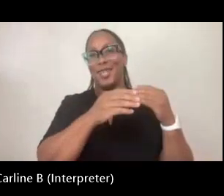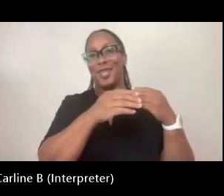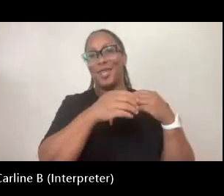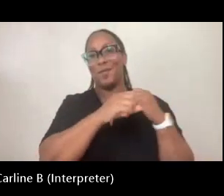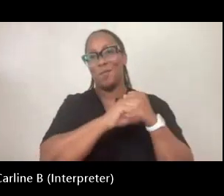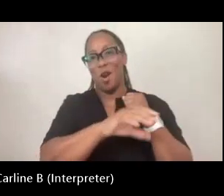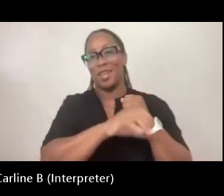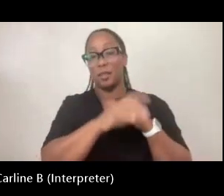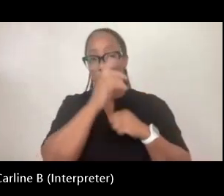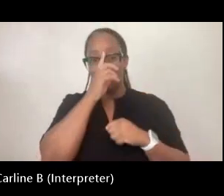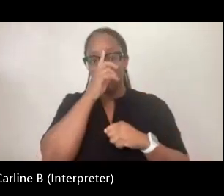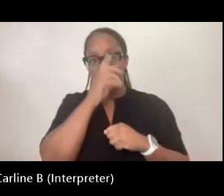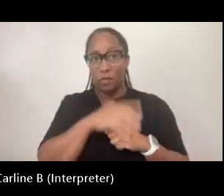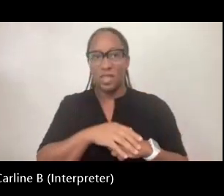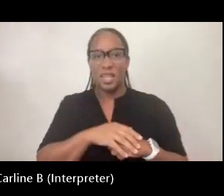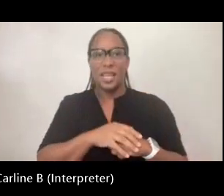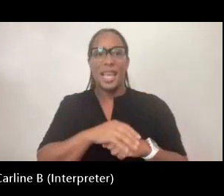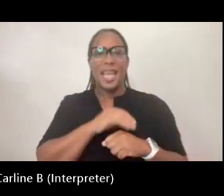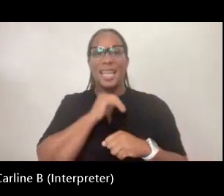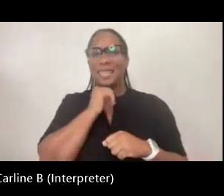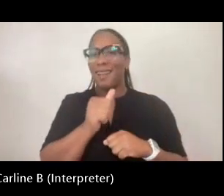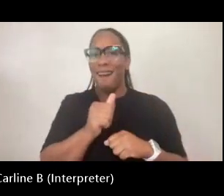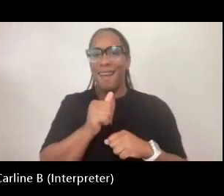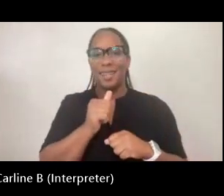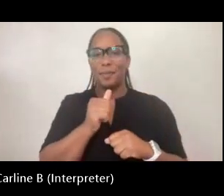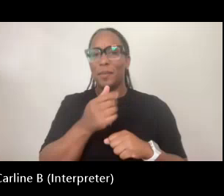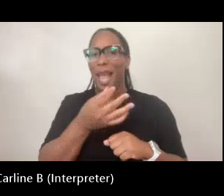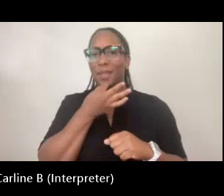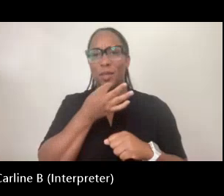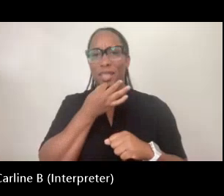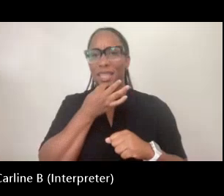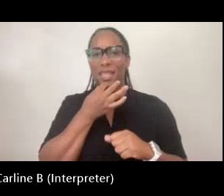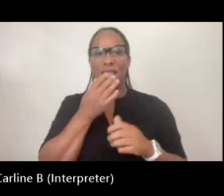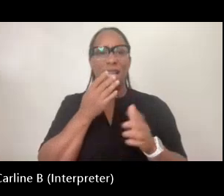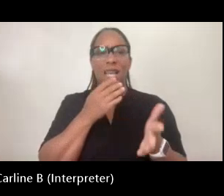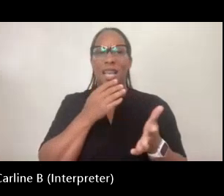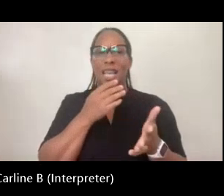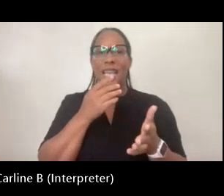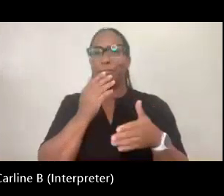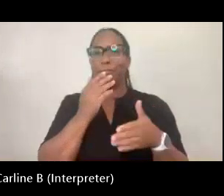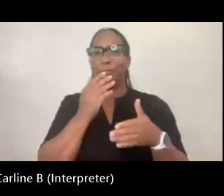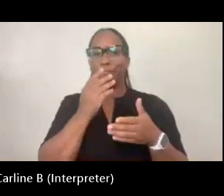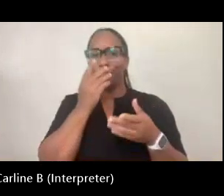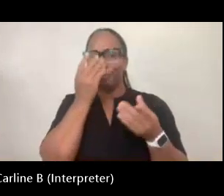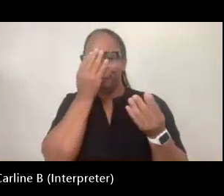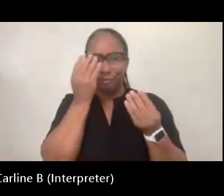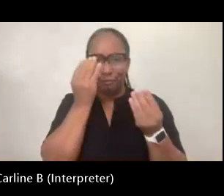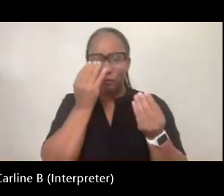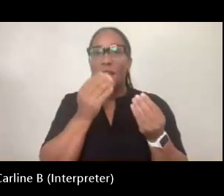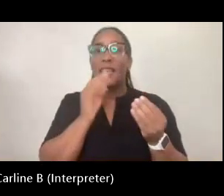Botbot is not a subject matter expertise in aging. They don't work there. The clients that they serve, the startups that they serve,